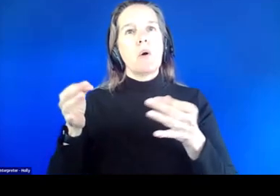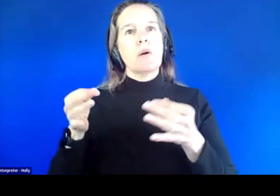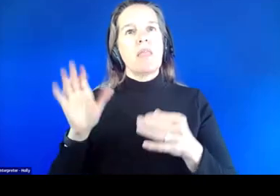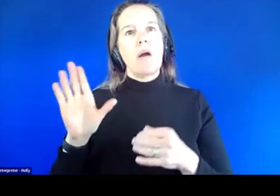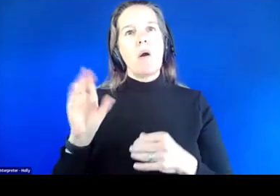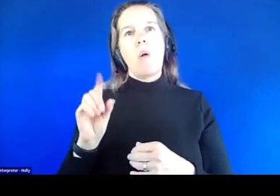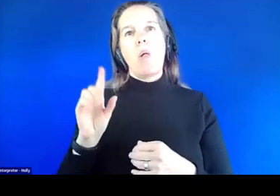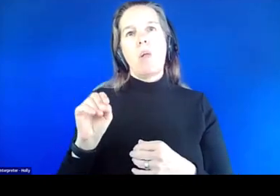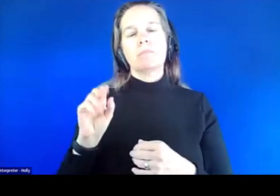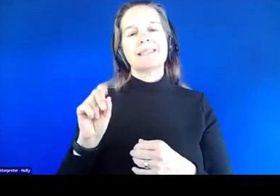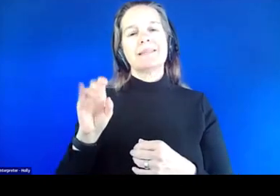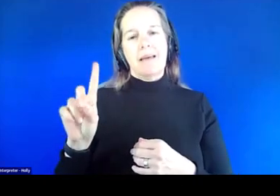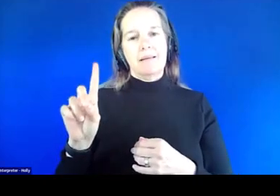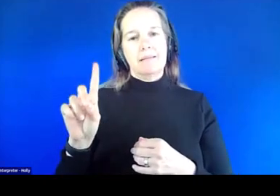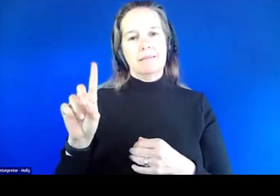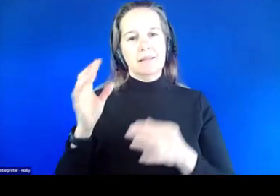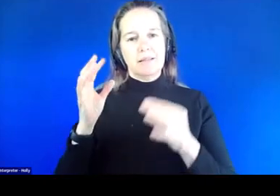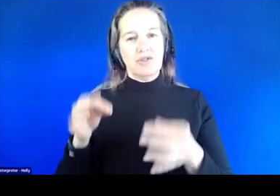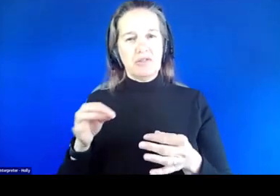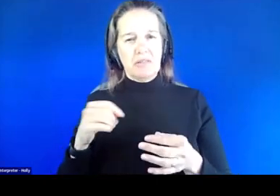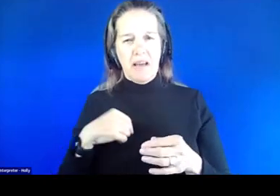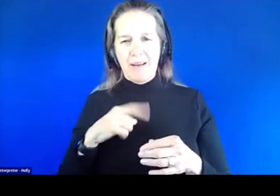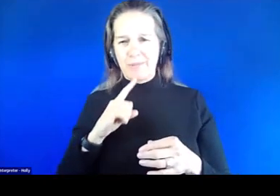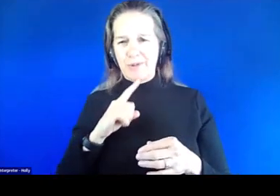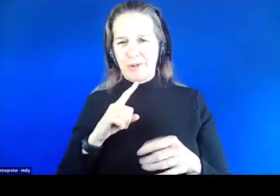I'm sure everyone's quite familiar with this. It